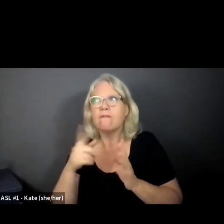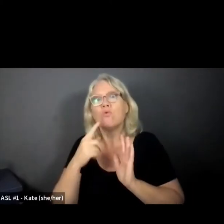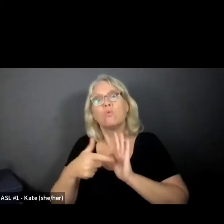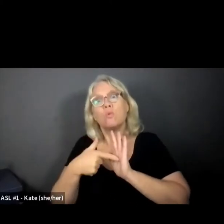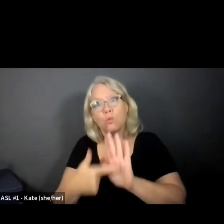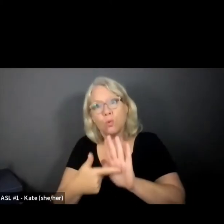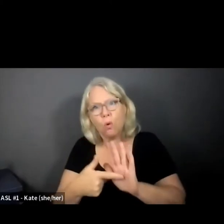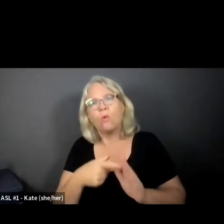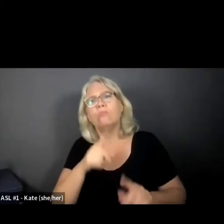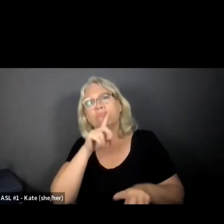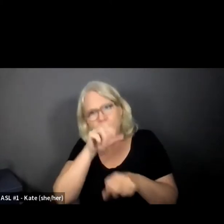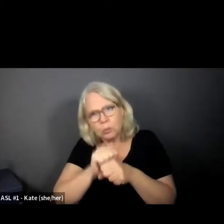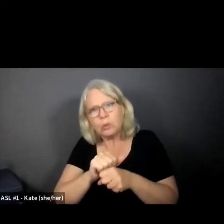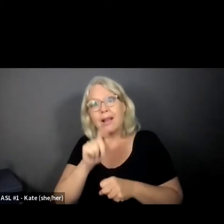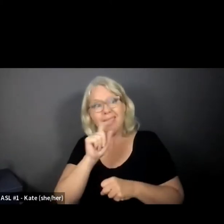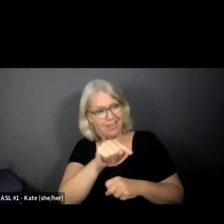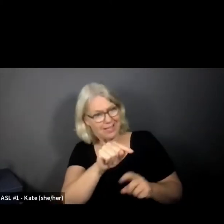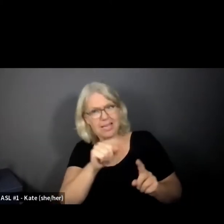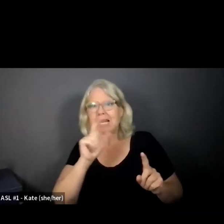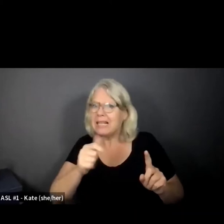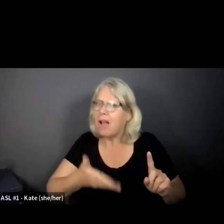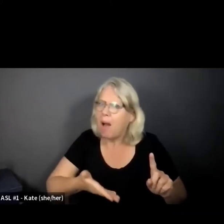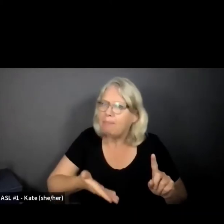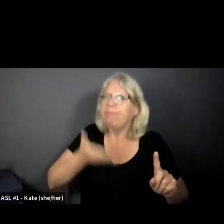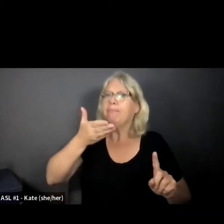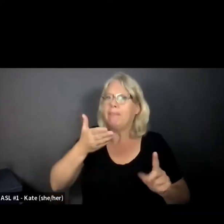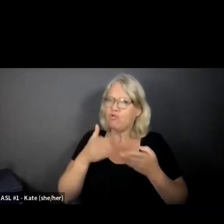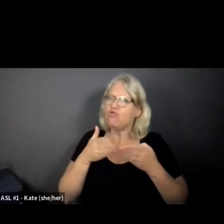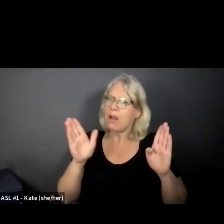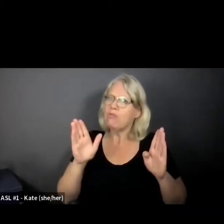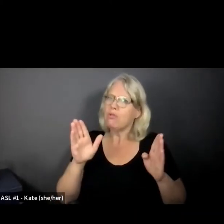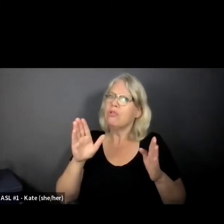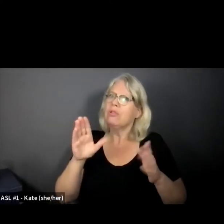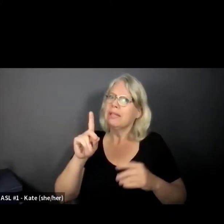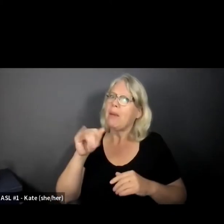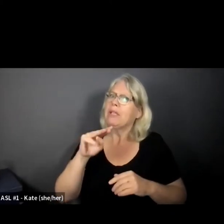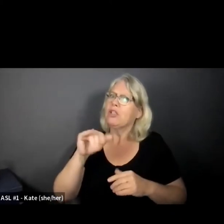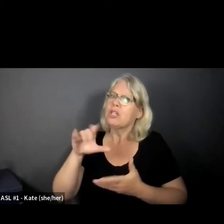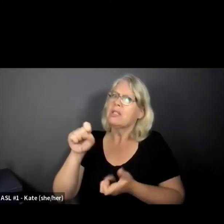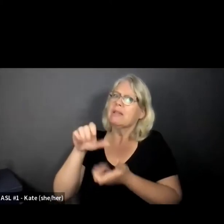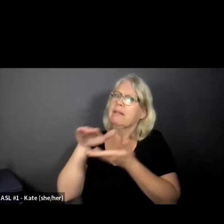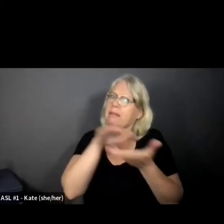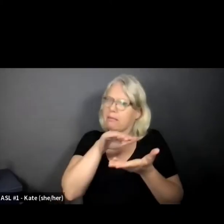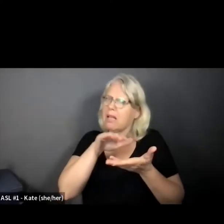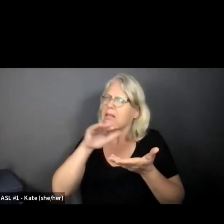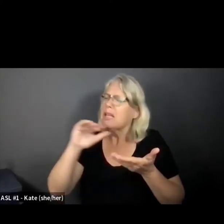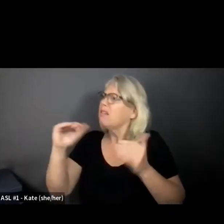WARRANTS HIGHER GENERAL DAMAGES ON PAR WITH OTHER GROUNDS WITHOUT MEDICALIZING THE CONCEPTS